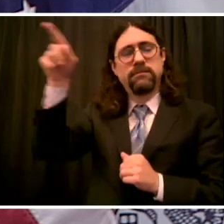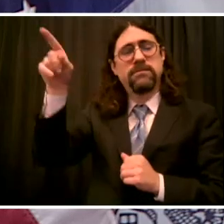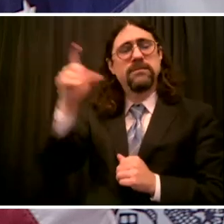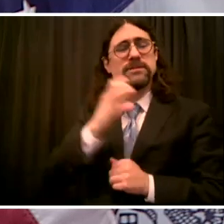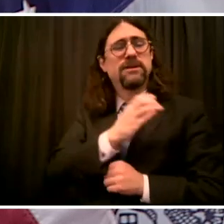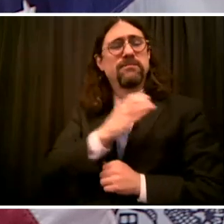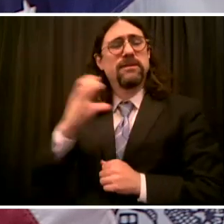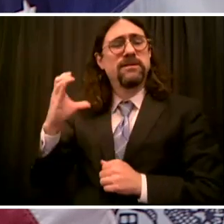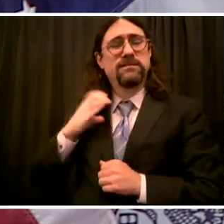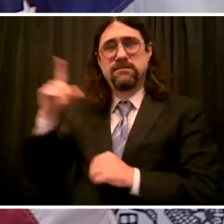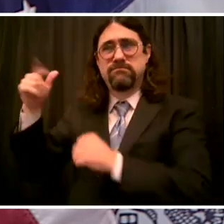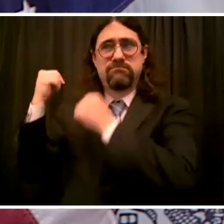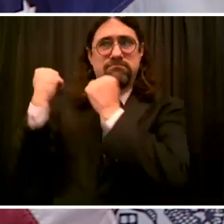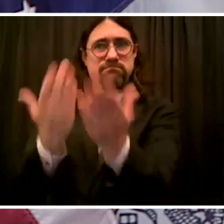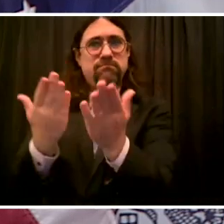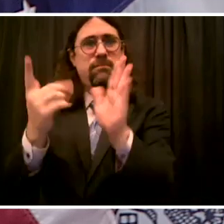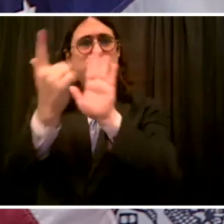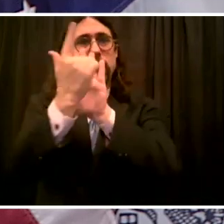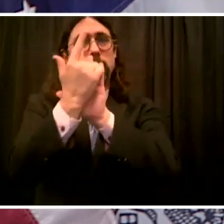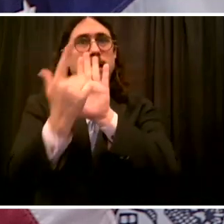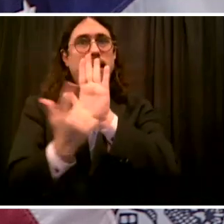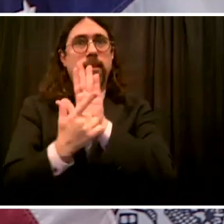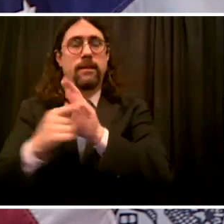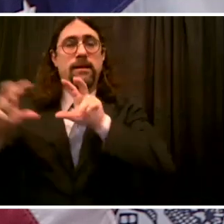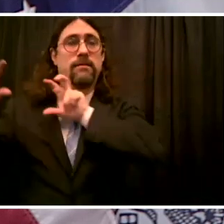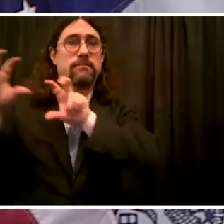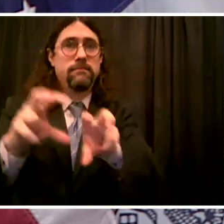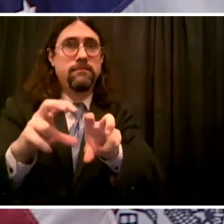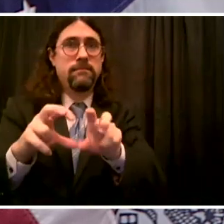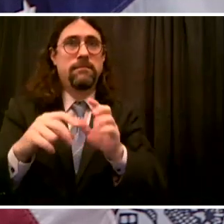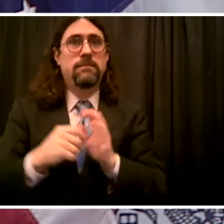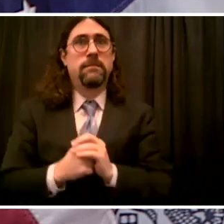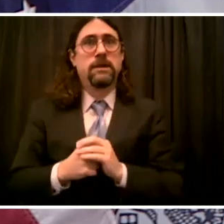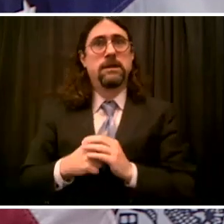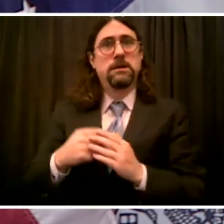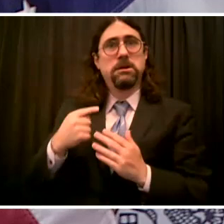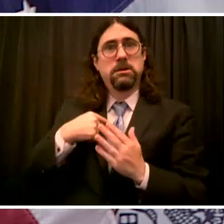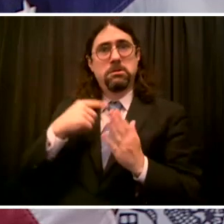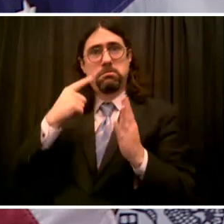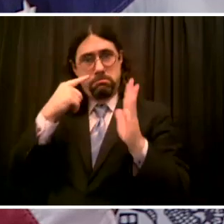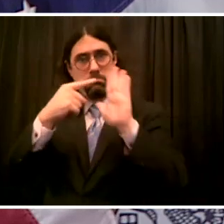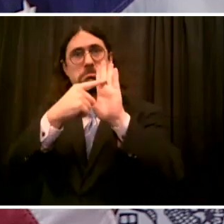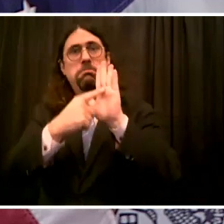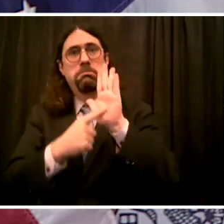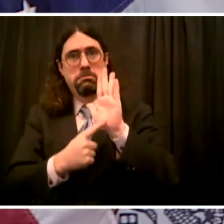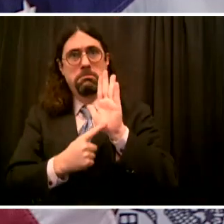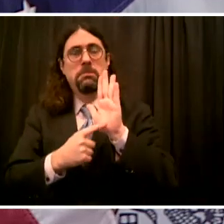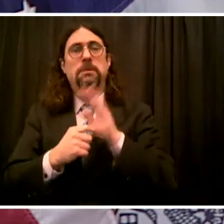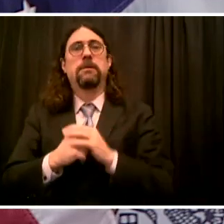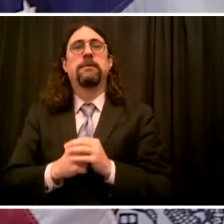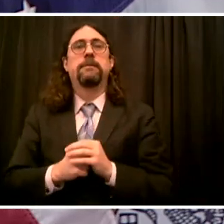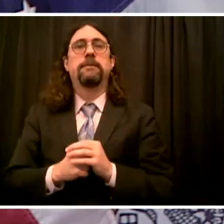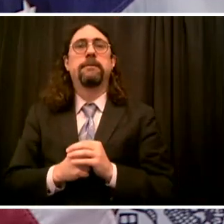SPEAKS TO THE FULLNESS OF WHAT'S HAPPENING HERE. THE UNPRECEDENTED HEALTH CARE CHALLENGES AND T DHEISPARITIES